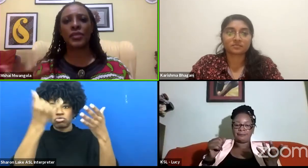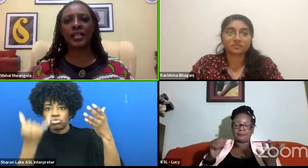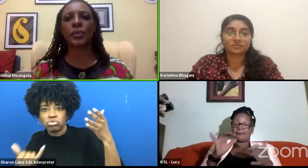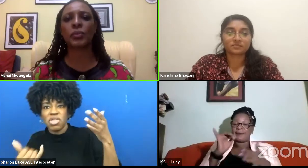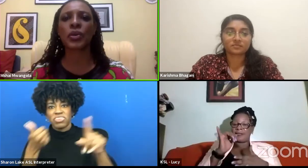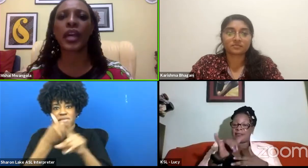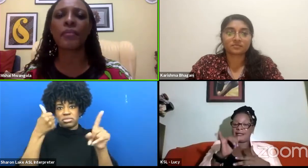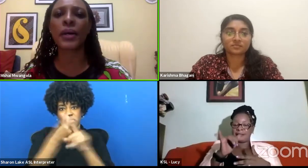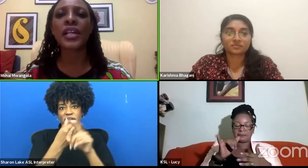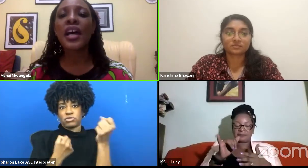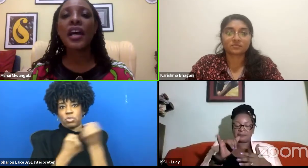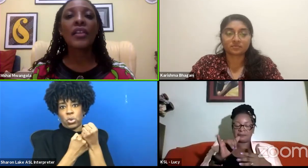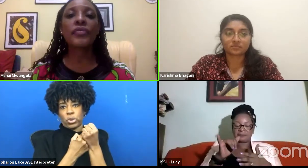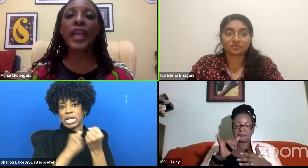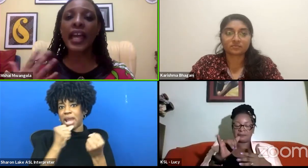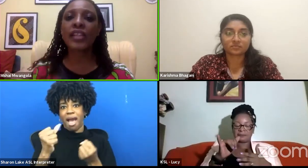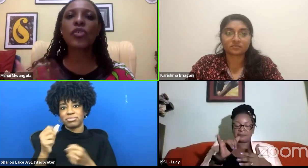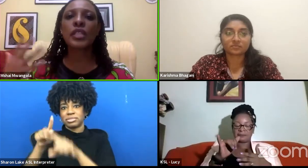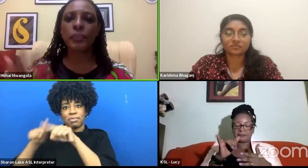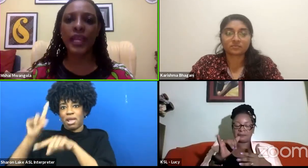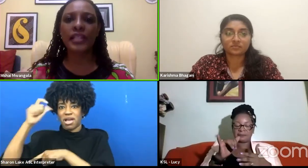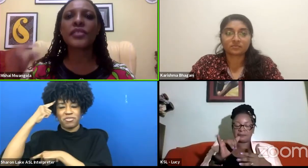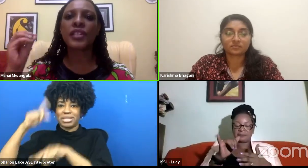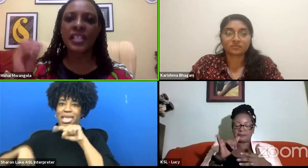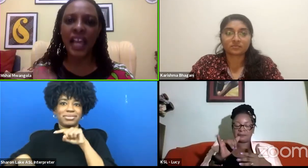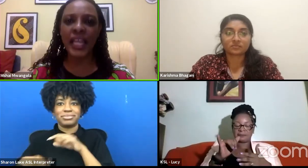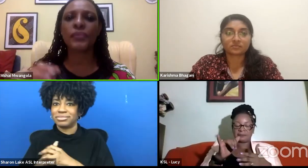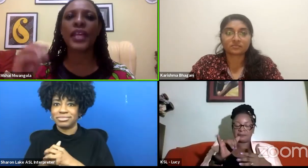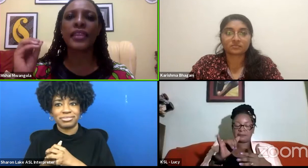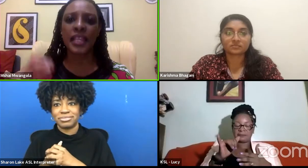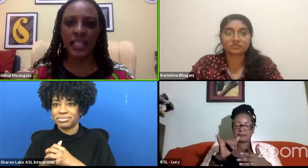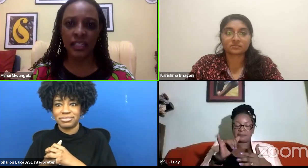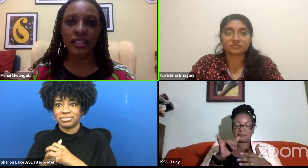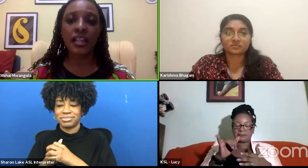because that's what we're talking about. They cannot spend the time that they need